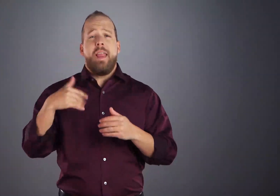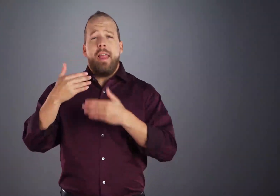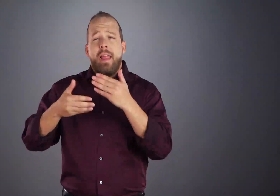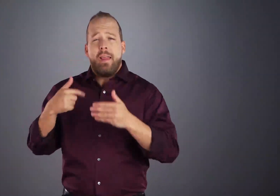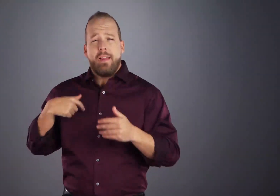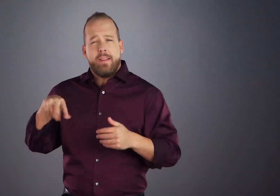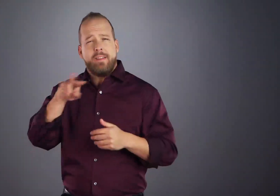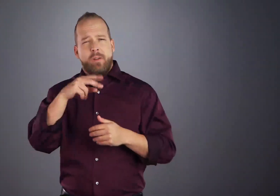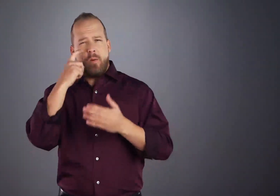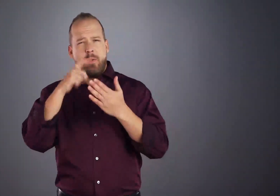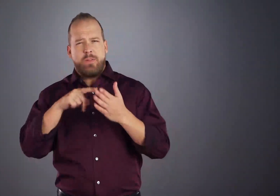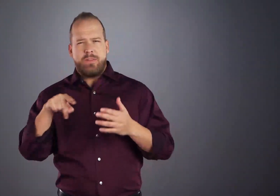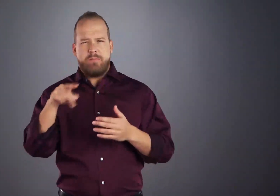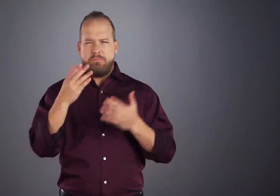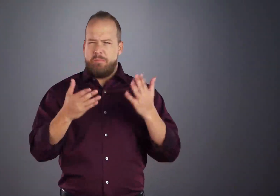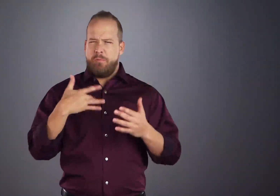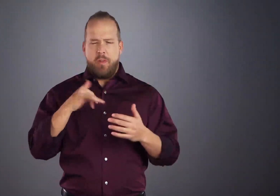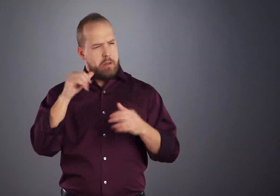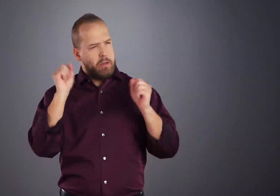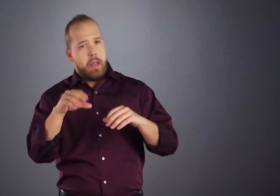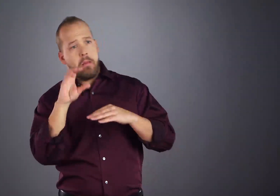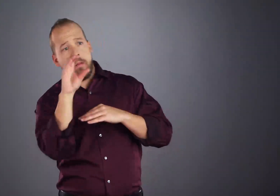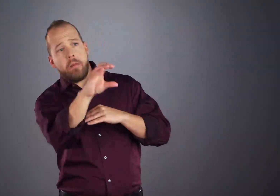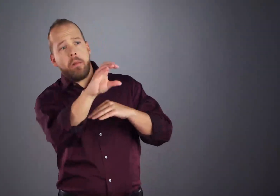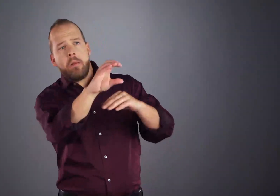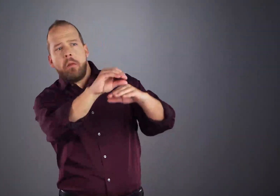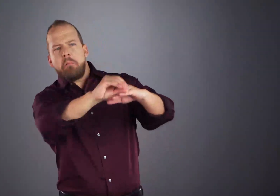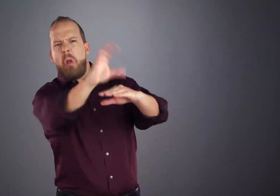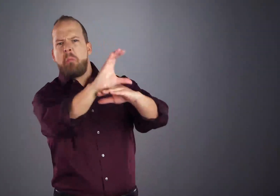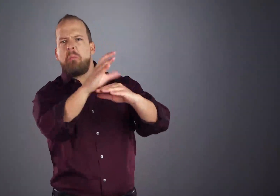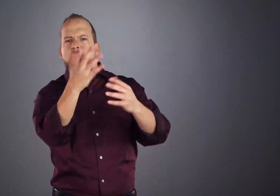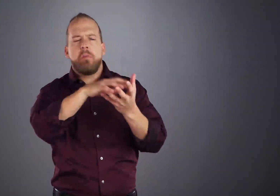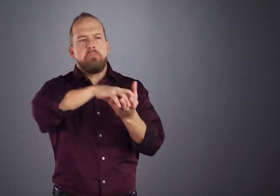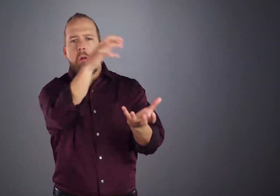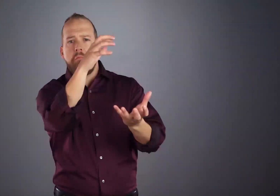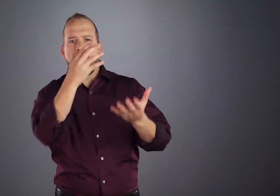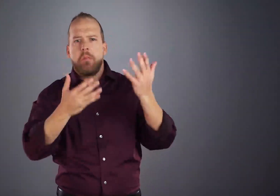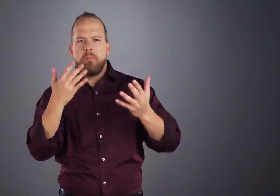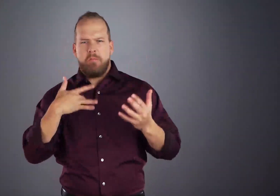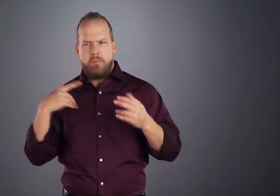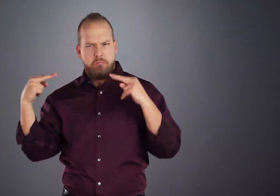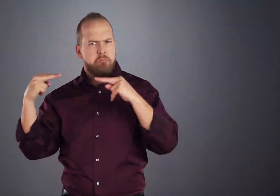I rightly imagined that they would someday have a great rise.